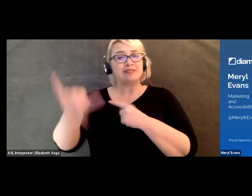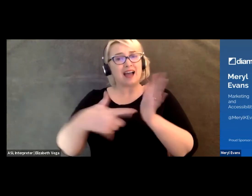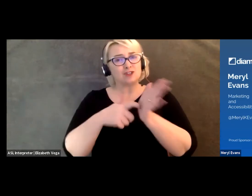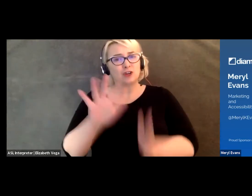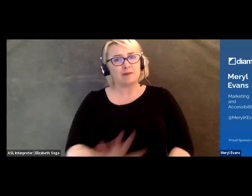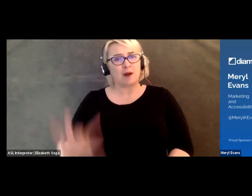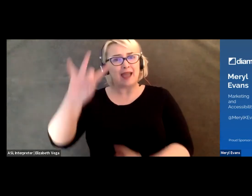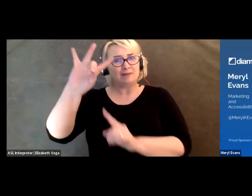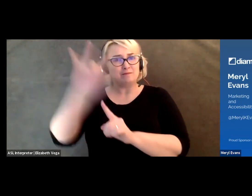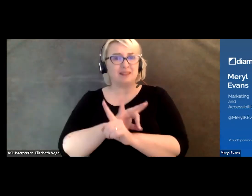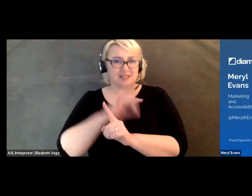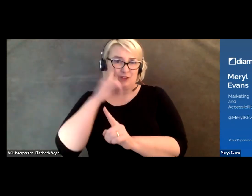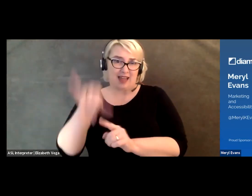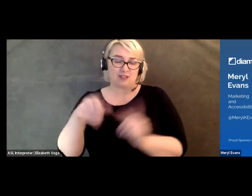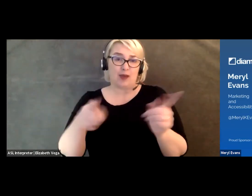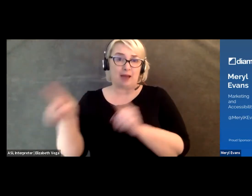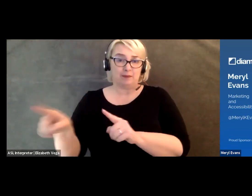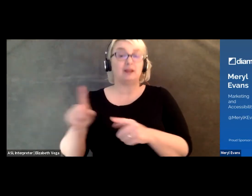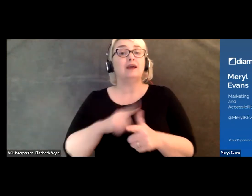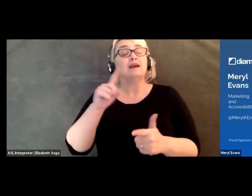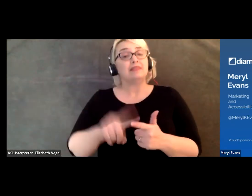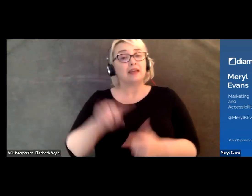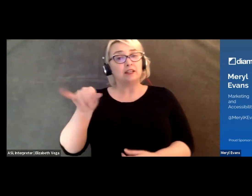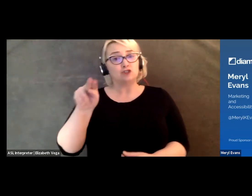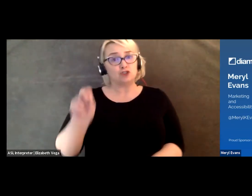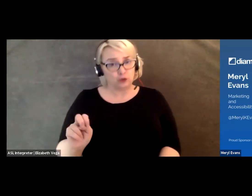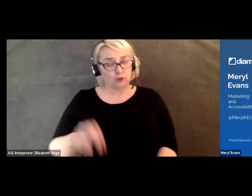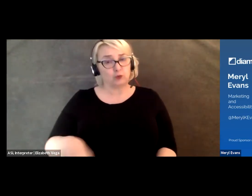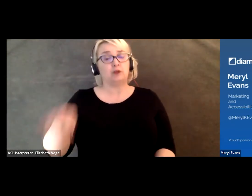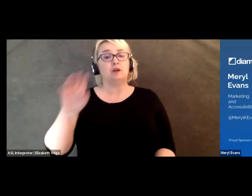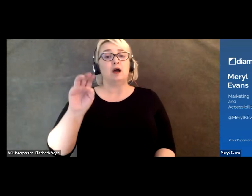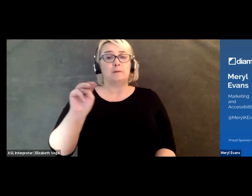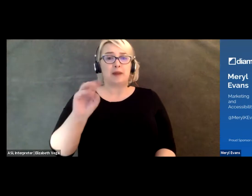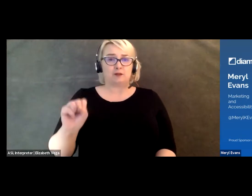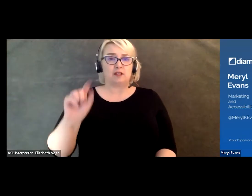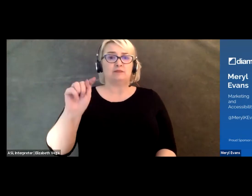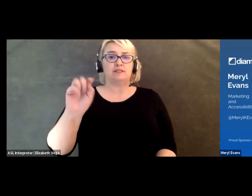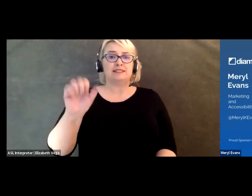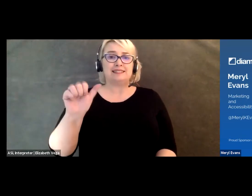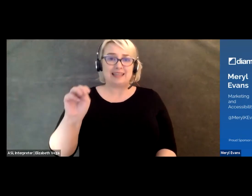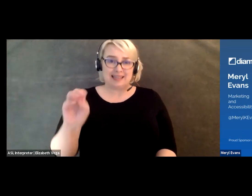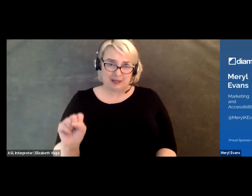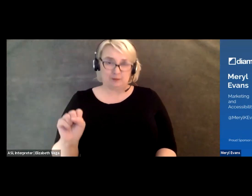Then in June, Microsoft teams iOS app allowed users to use the app with the captions.